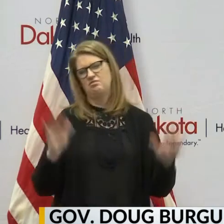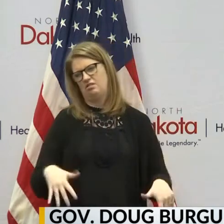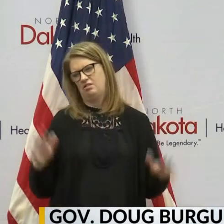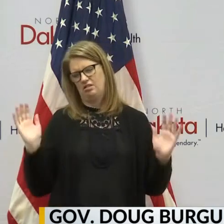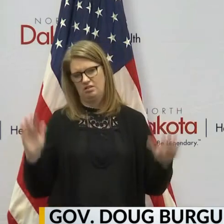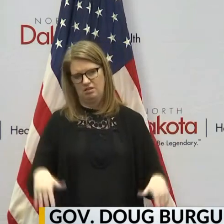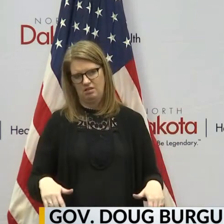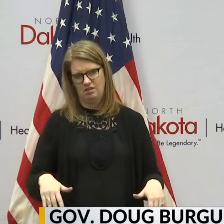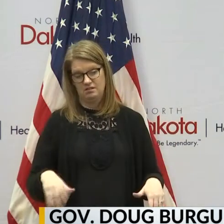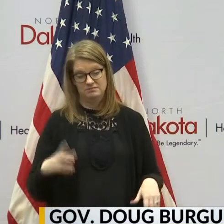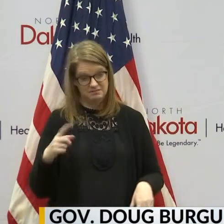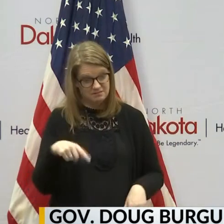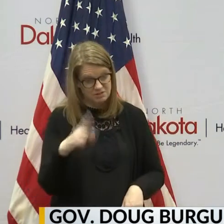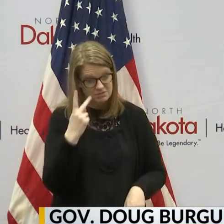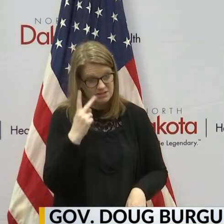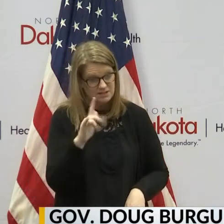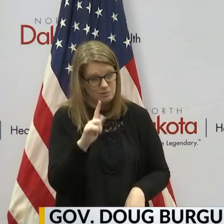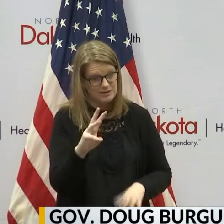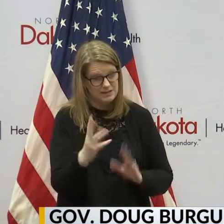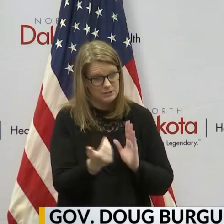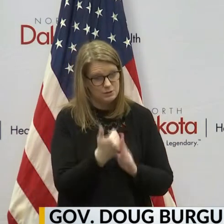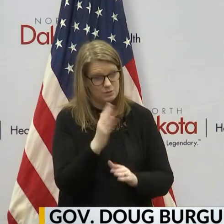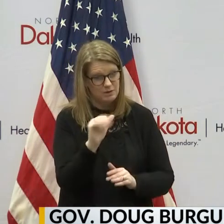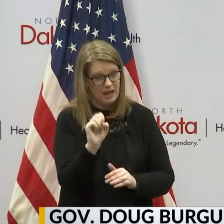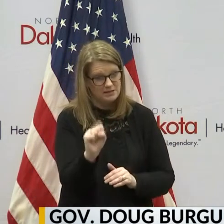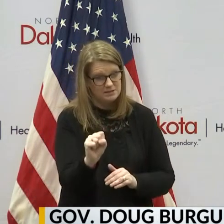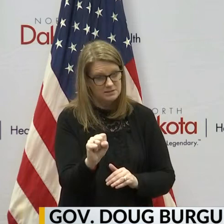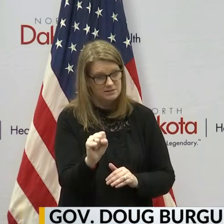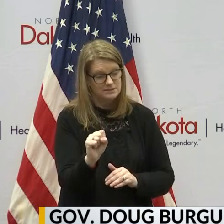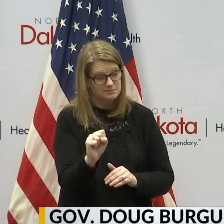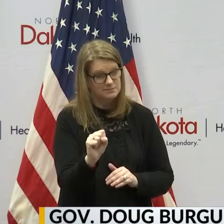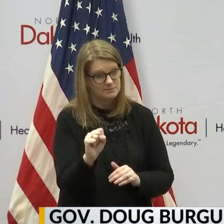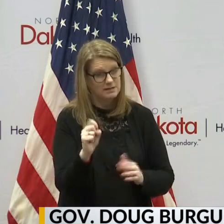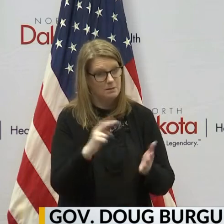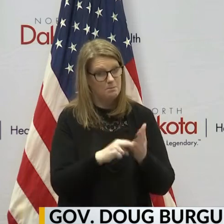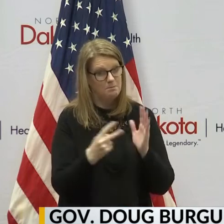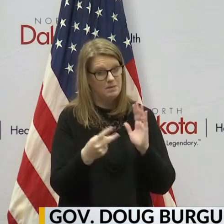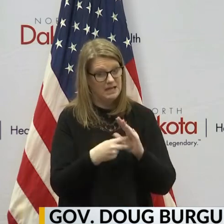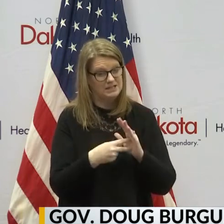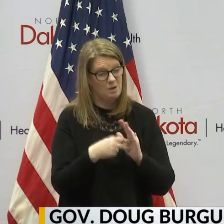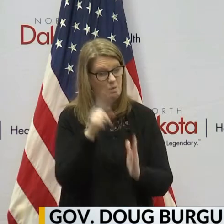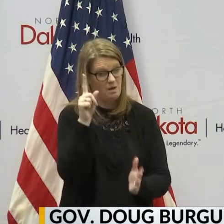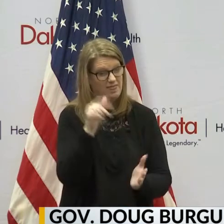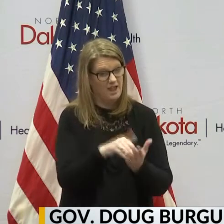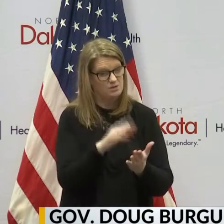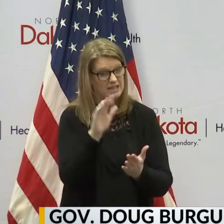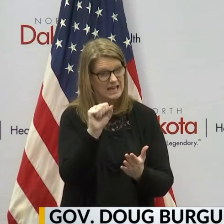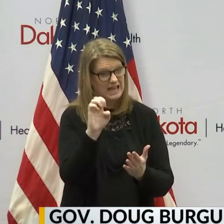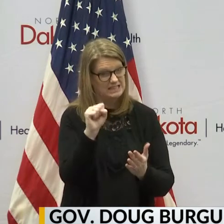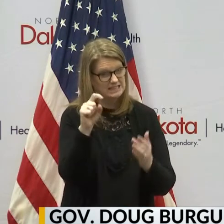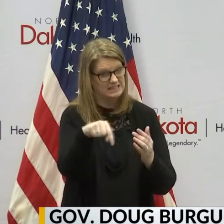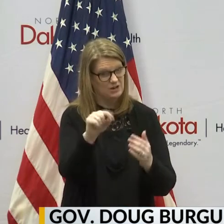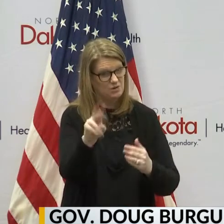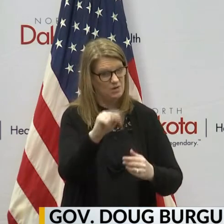THANK YOU TO BUSINESS LEADERS AND TEAM MEMBERS, EMPLOYEES. IF YOU HAVEN'T BEEN PRACTICING THIS, NOW AS YOU SEE 26 NEW